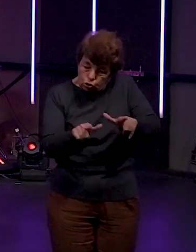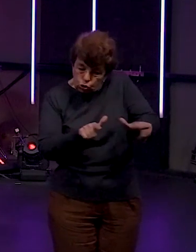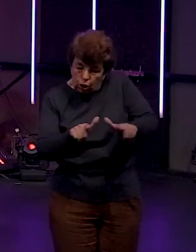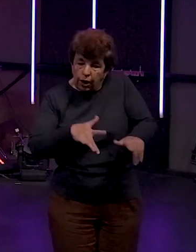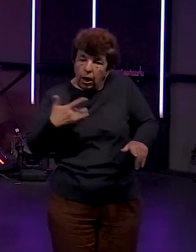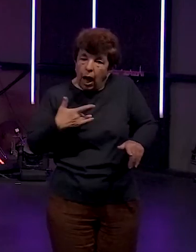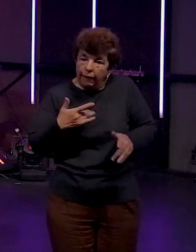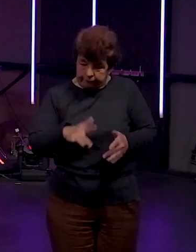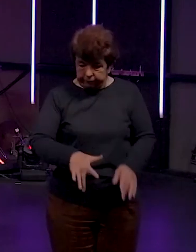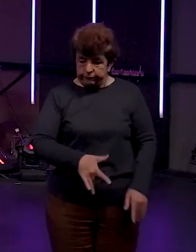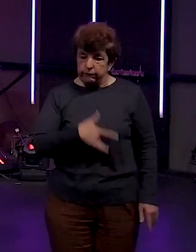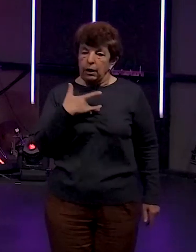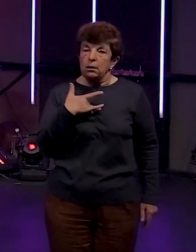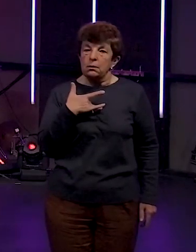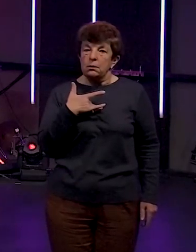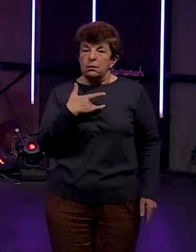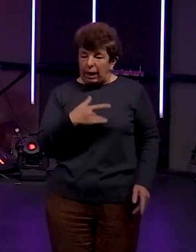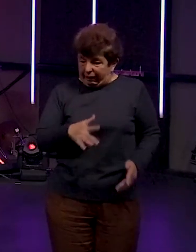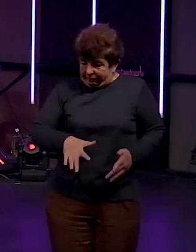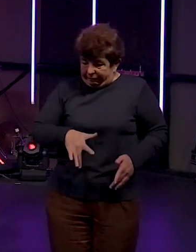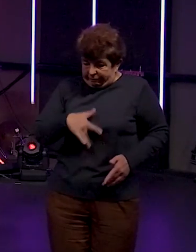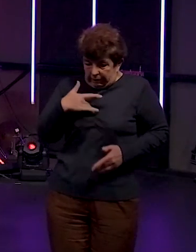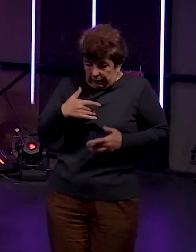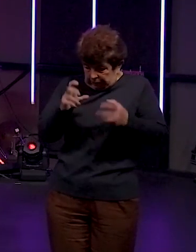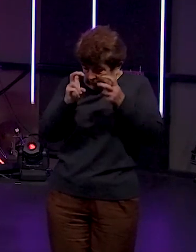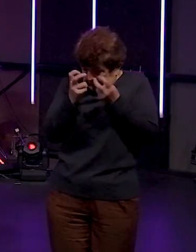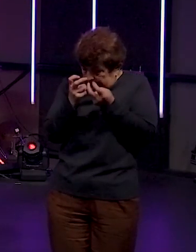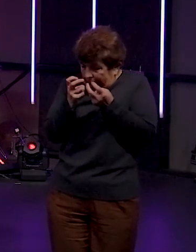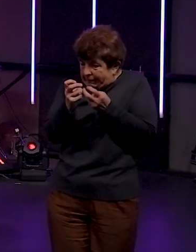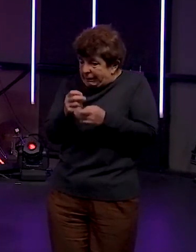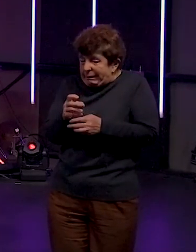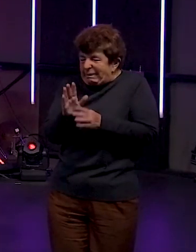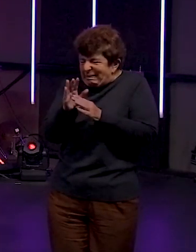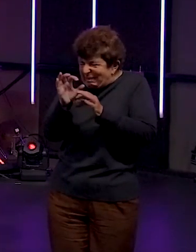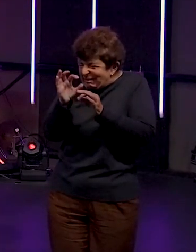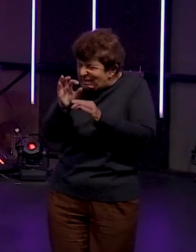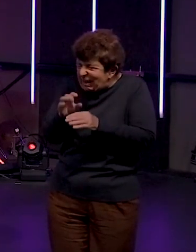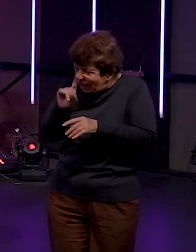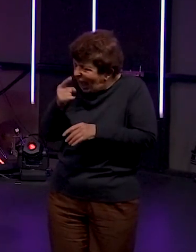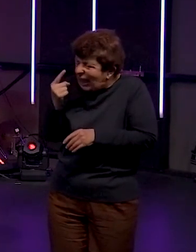It just seems so dark and and dim and we just can't see too far